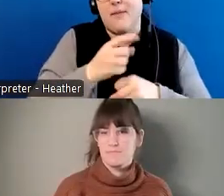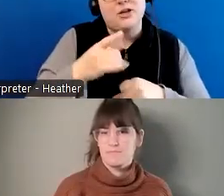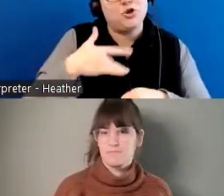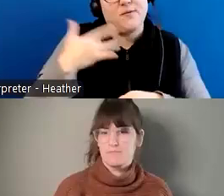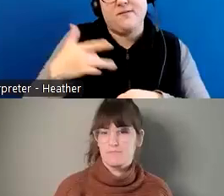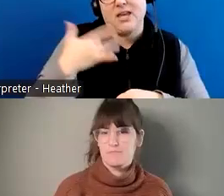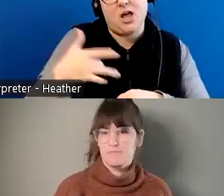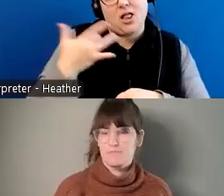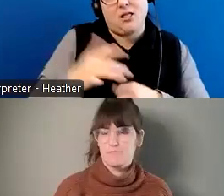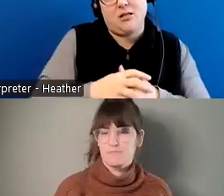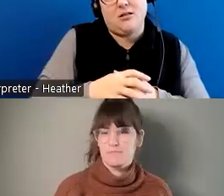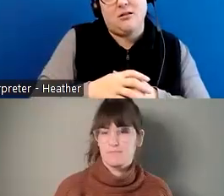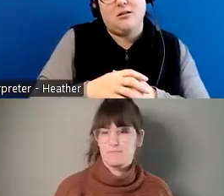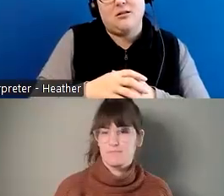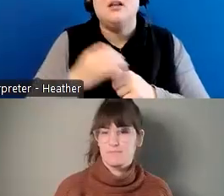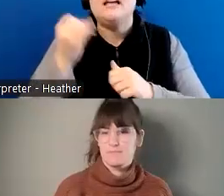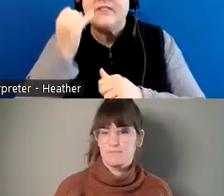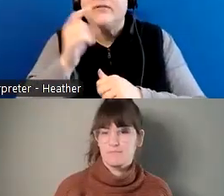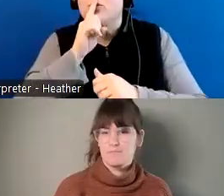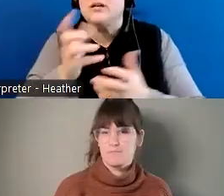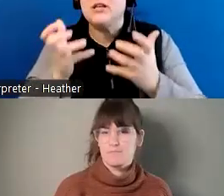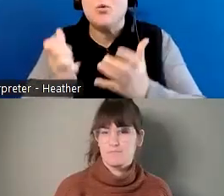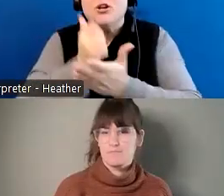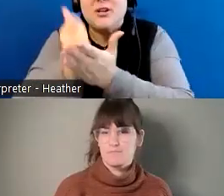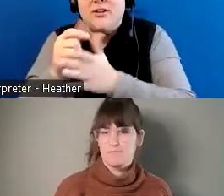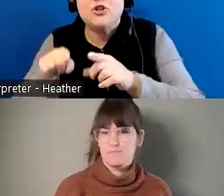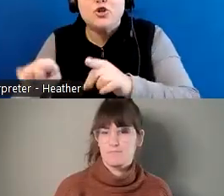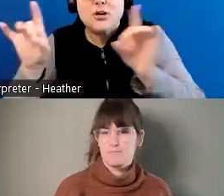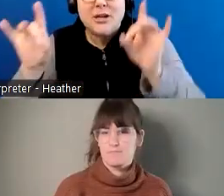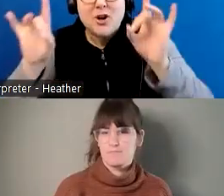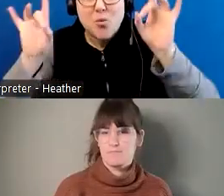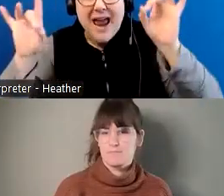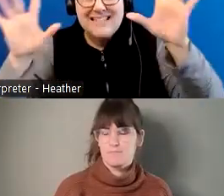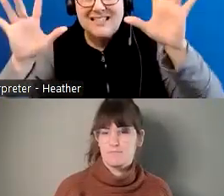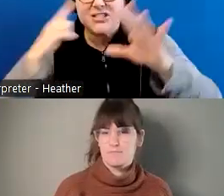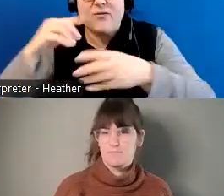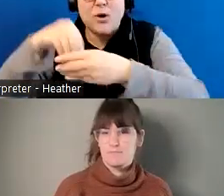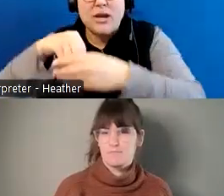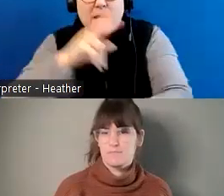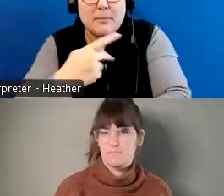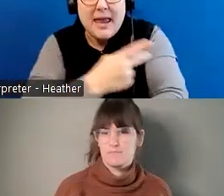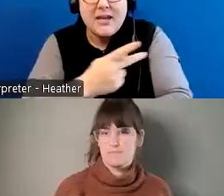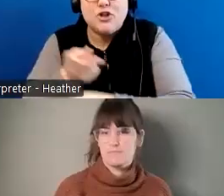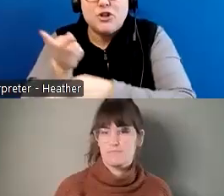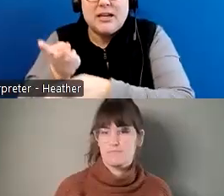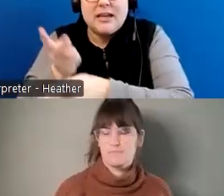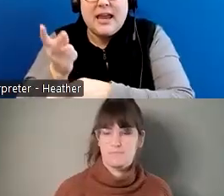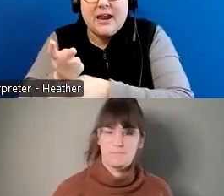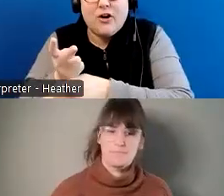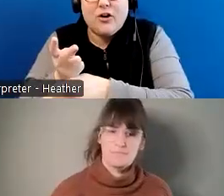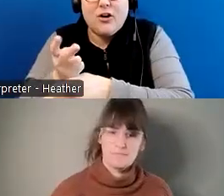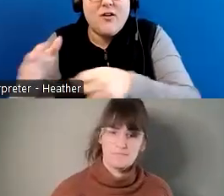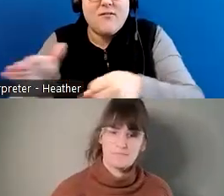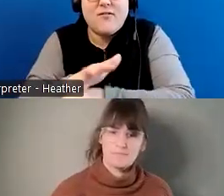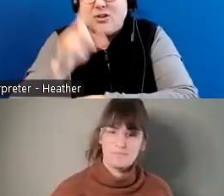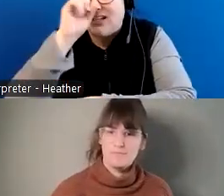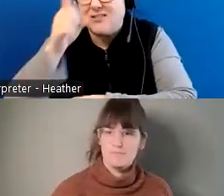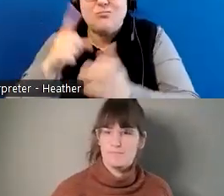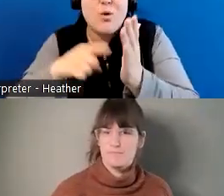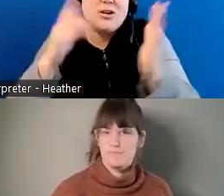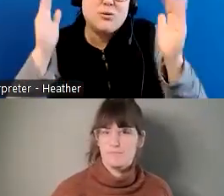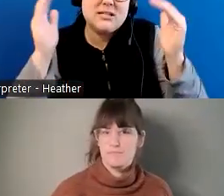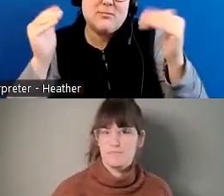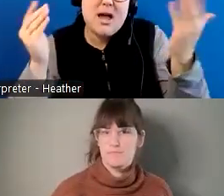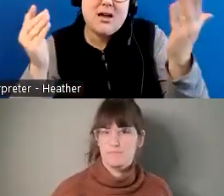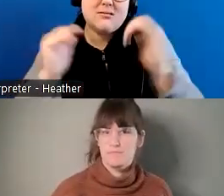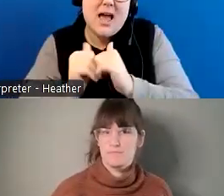intervention I in in crisis in inpatient care and it's entirely intellectual, what do we expect? So